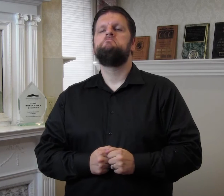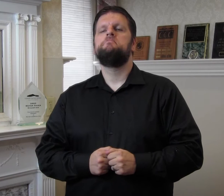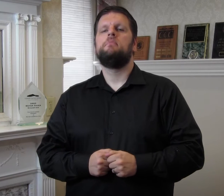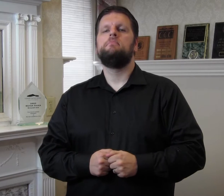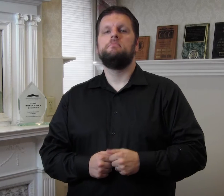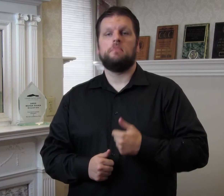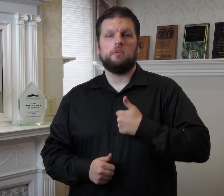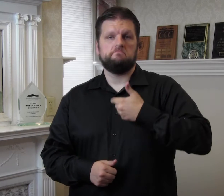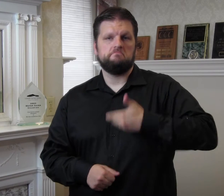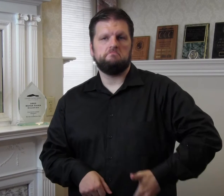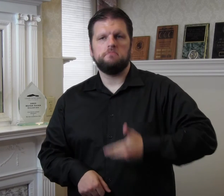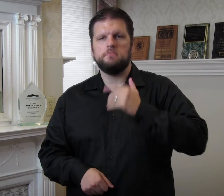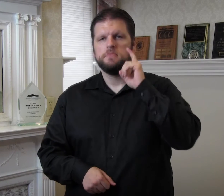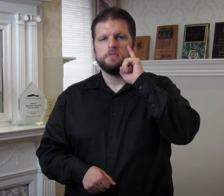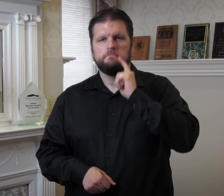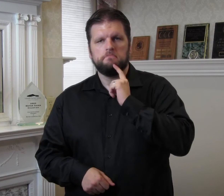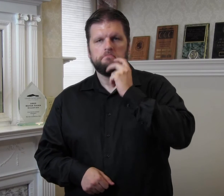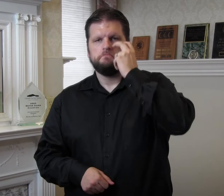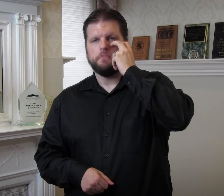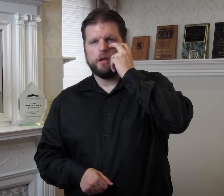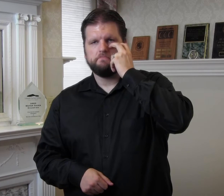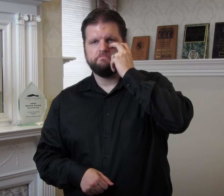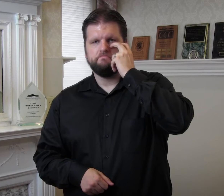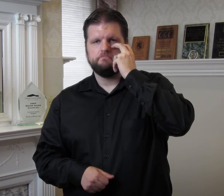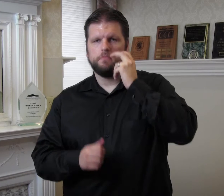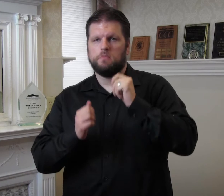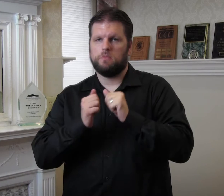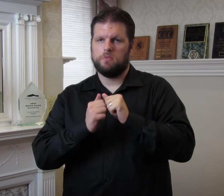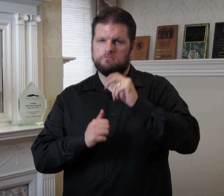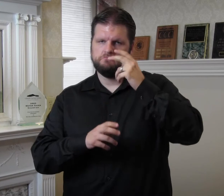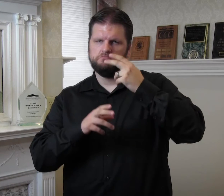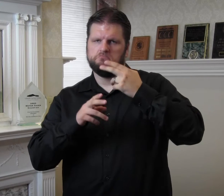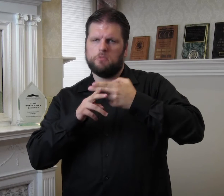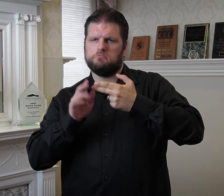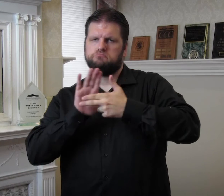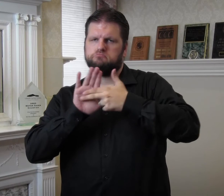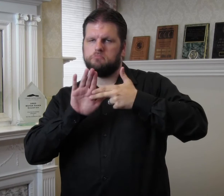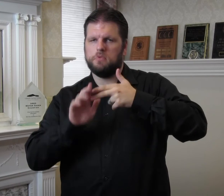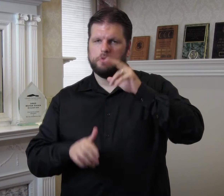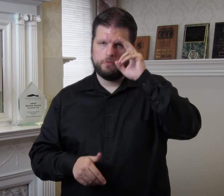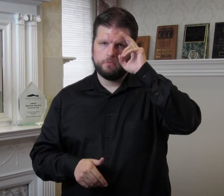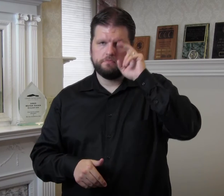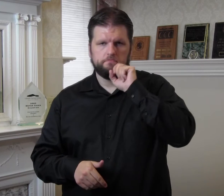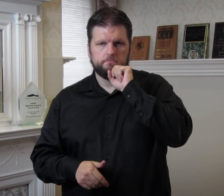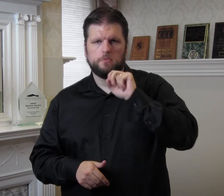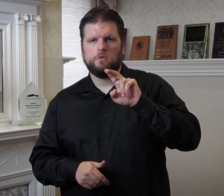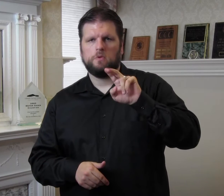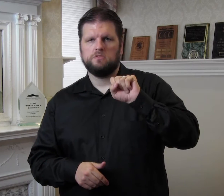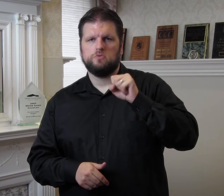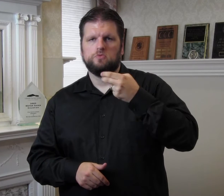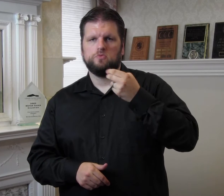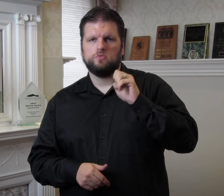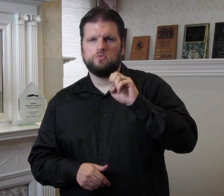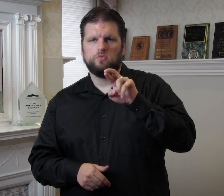I'm deafblind, and I have what's called Usher syndrome.